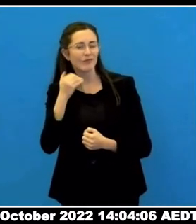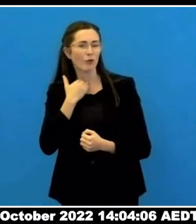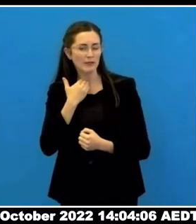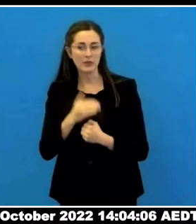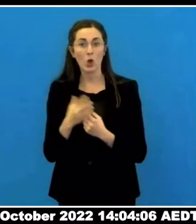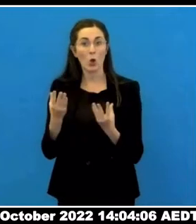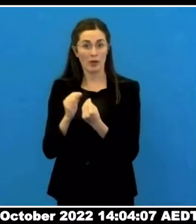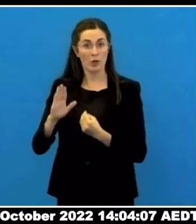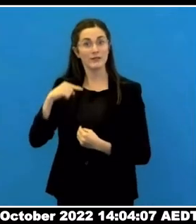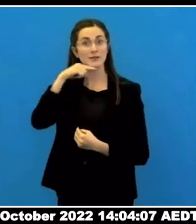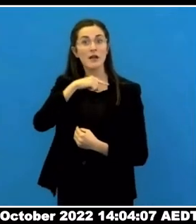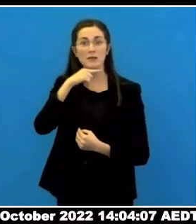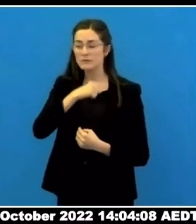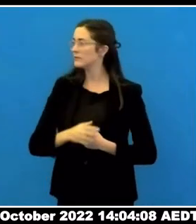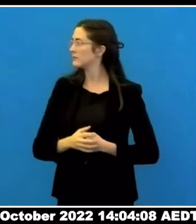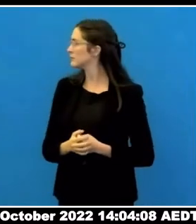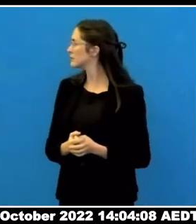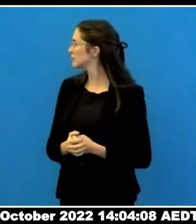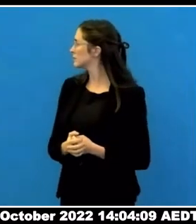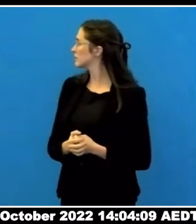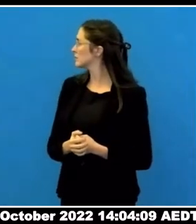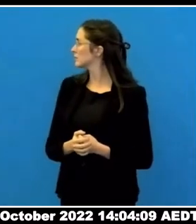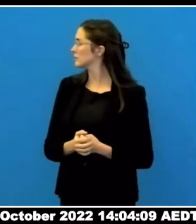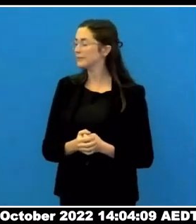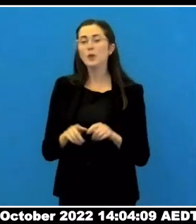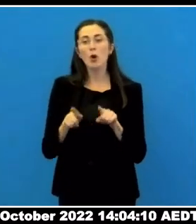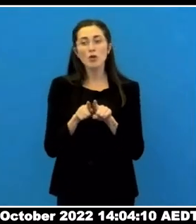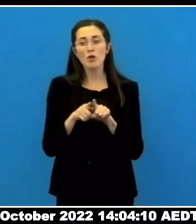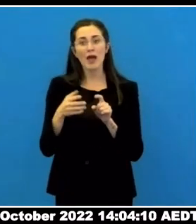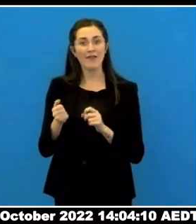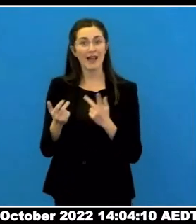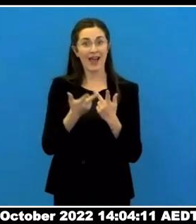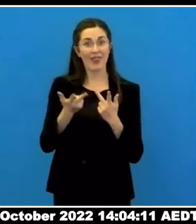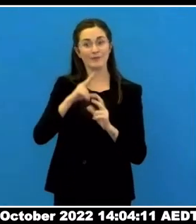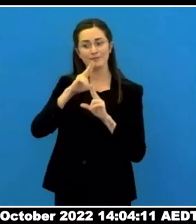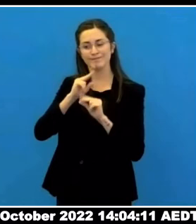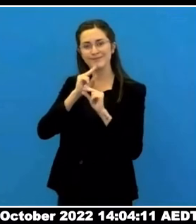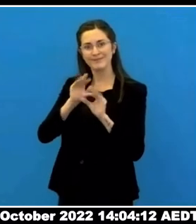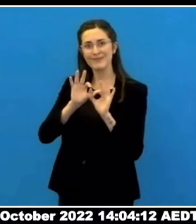And you will also see that we have madam interpreter assisting as well.